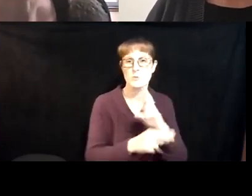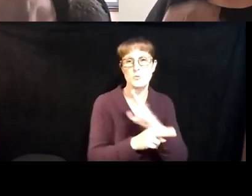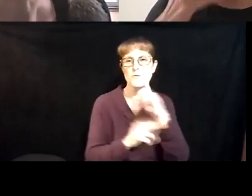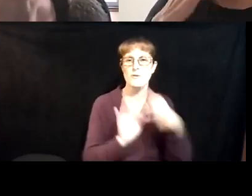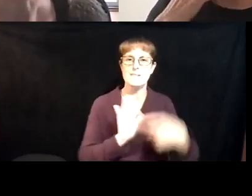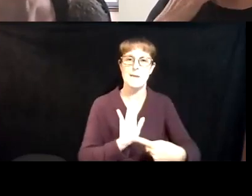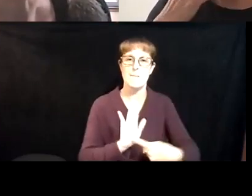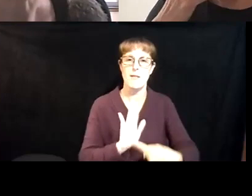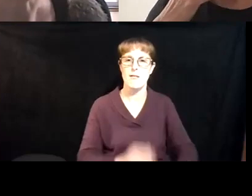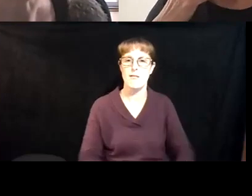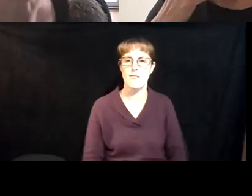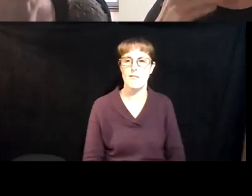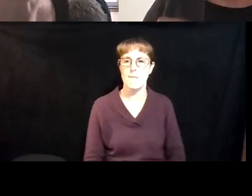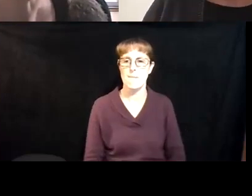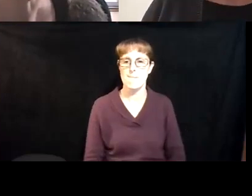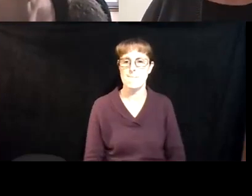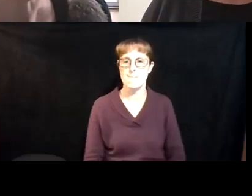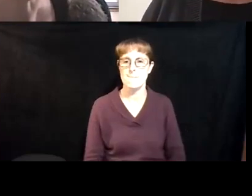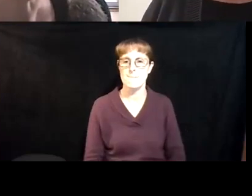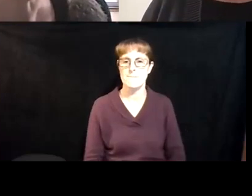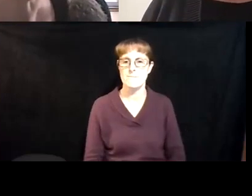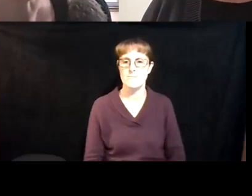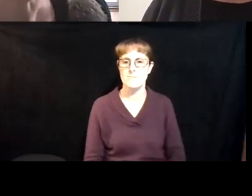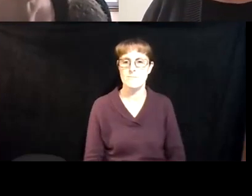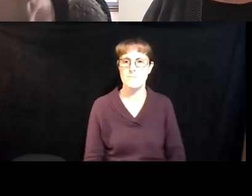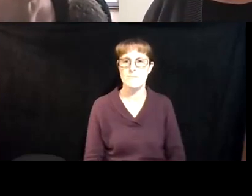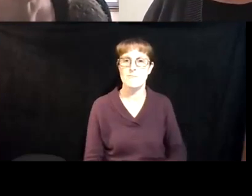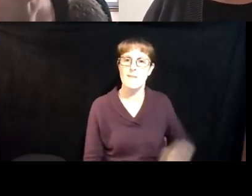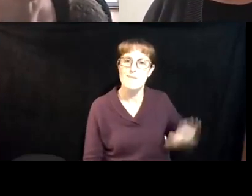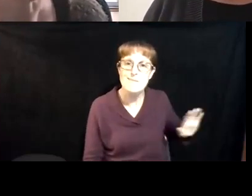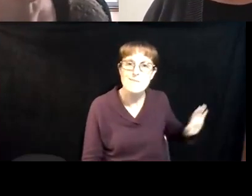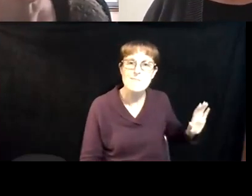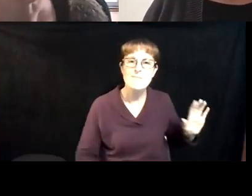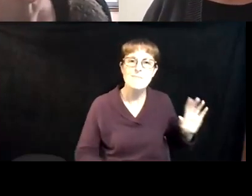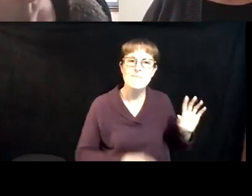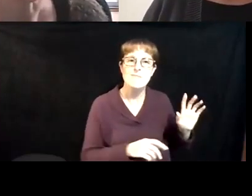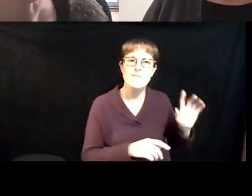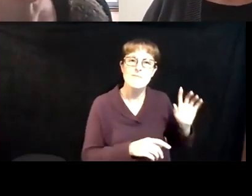get the right people and the right stories out there that it is really a key to